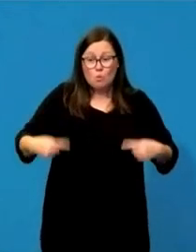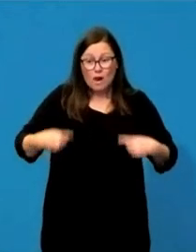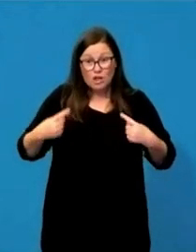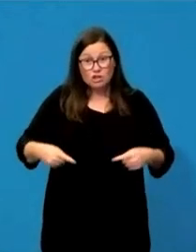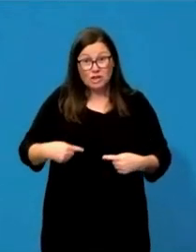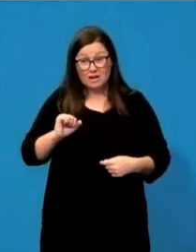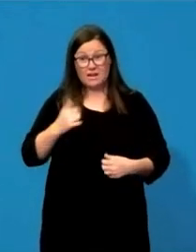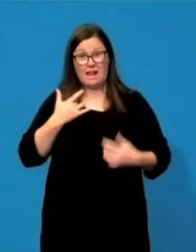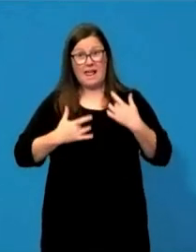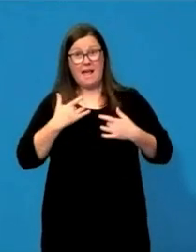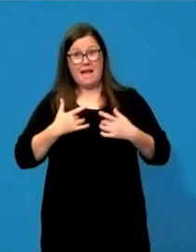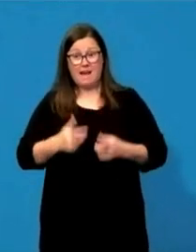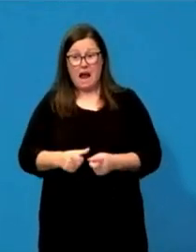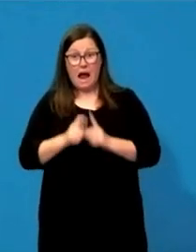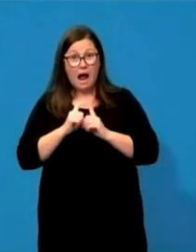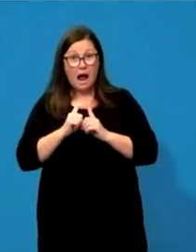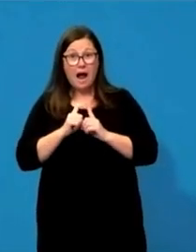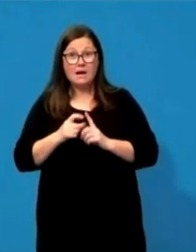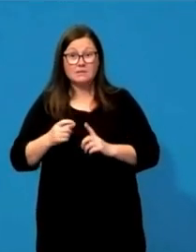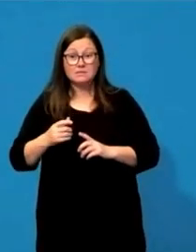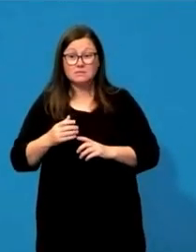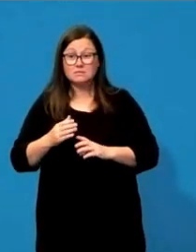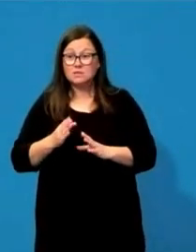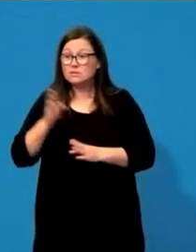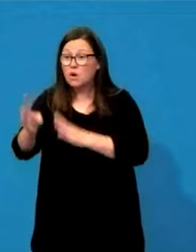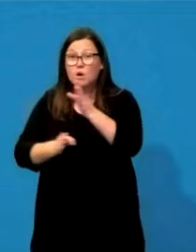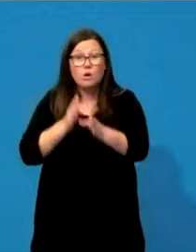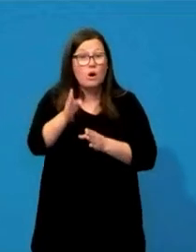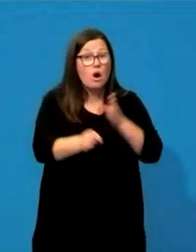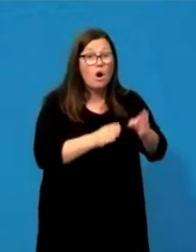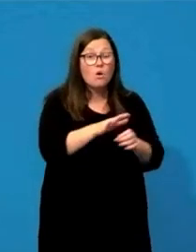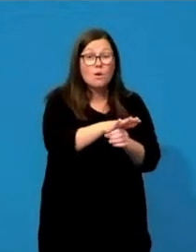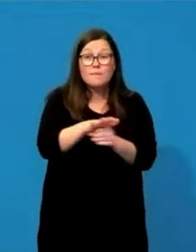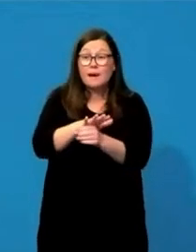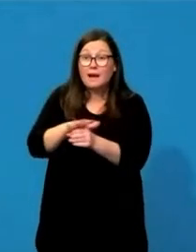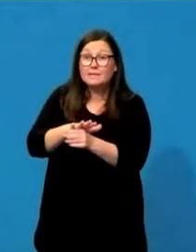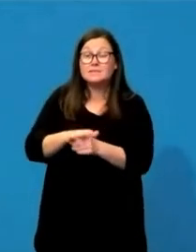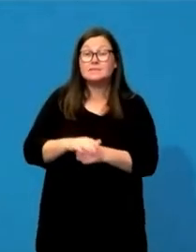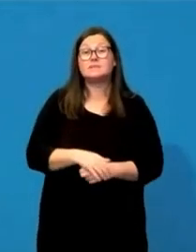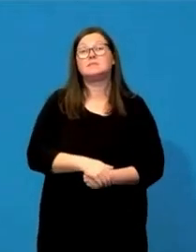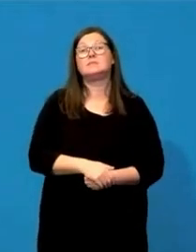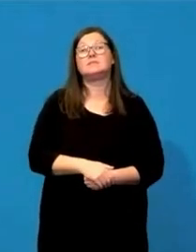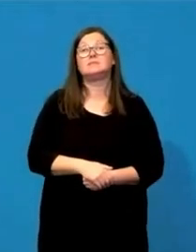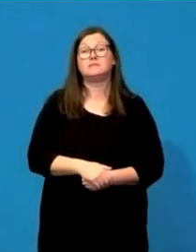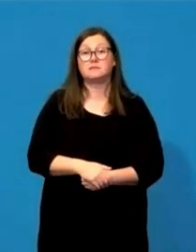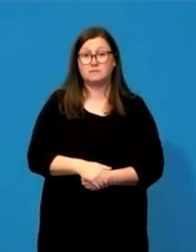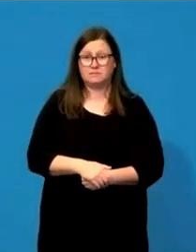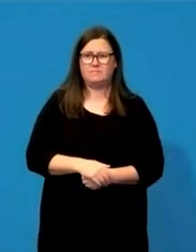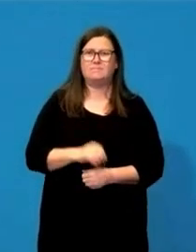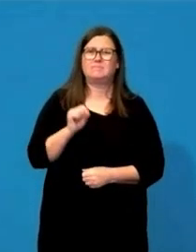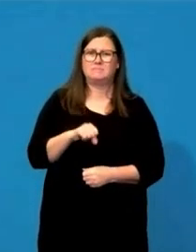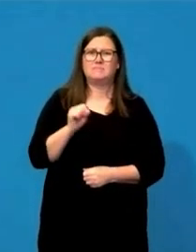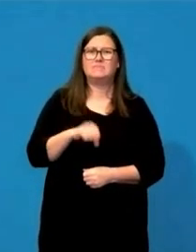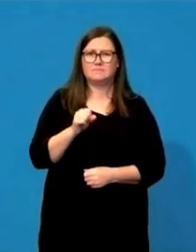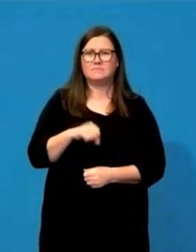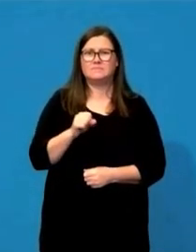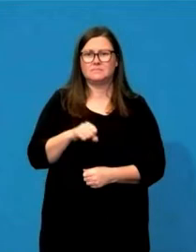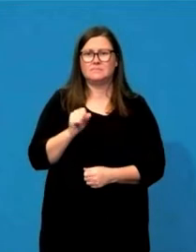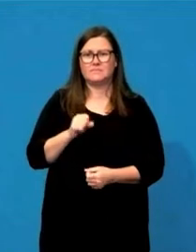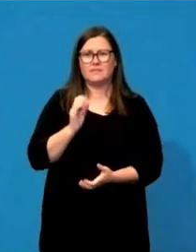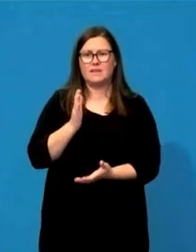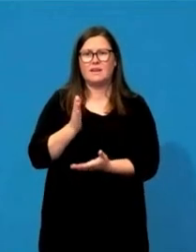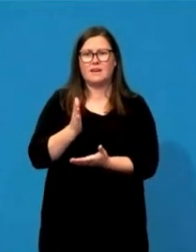Yeah, I can't - yeah, that is really - yeah, it